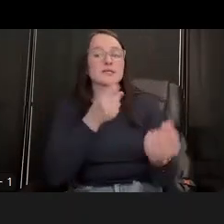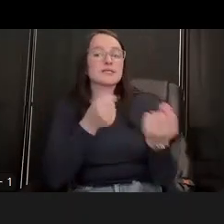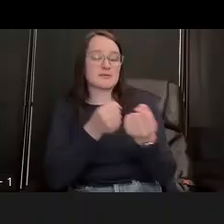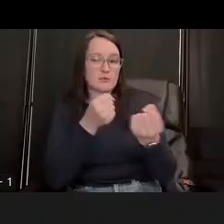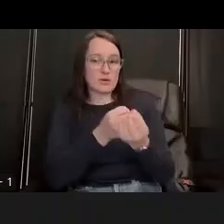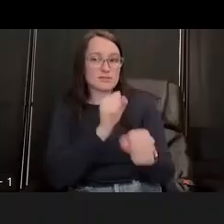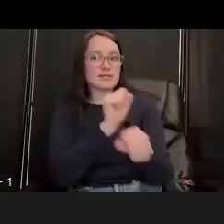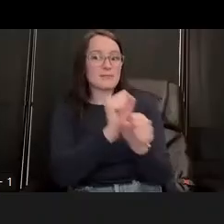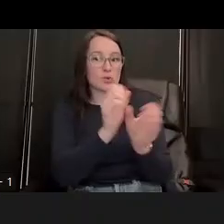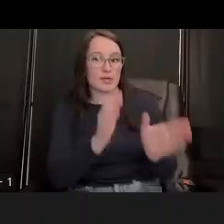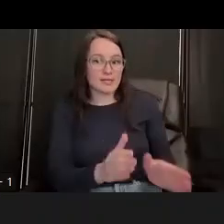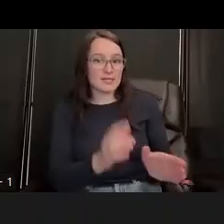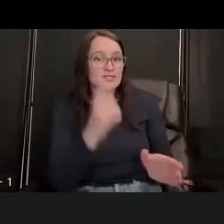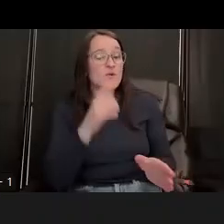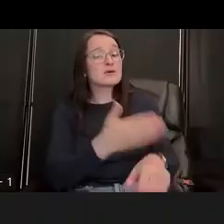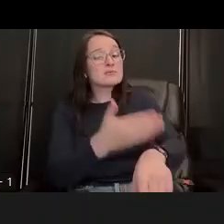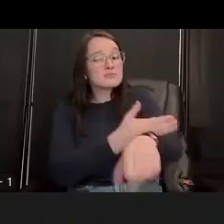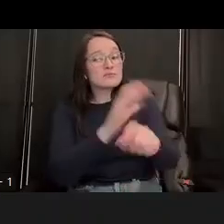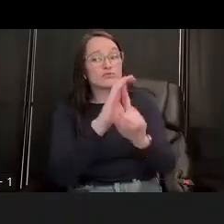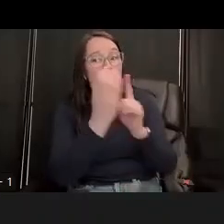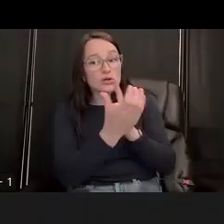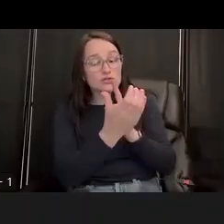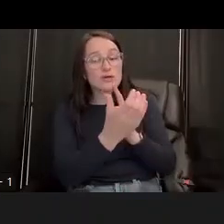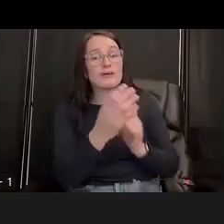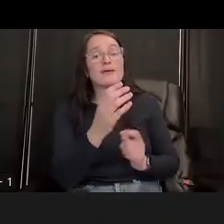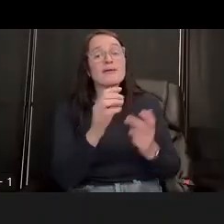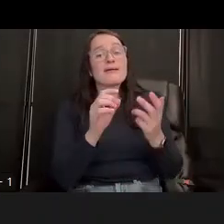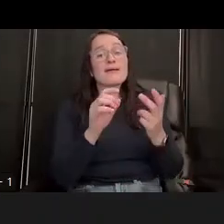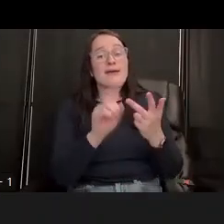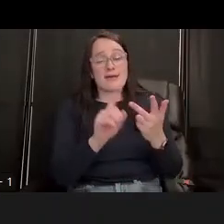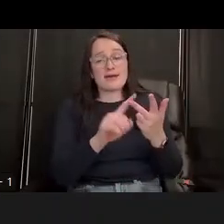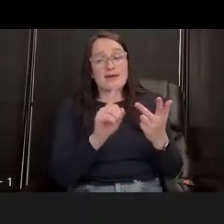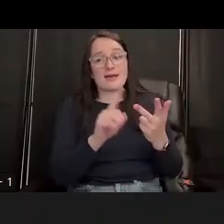and sustains that long-term retention that defines supported employment success which is ultimately